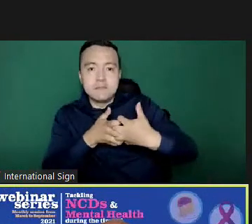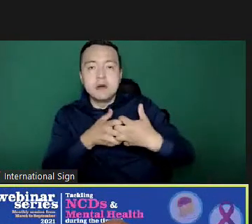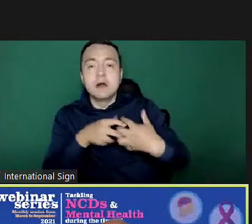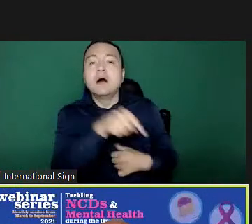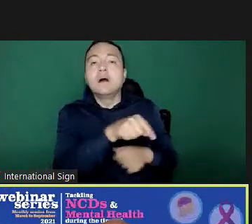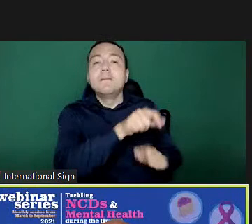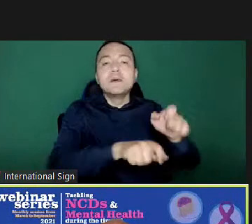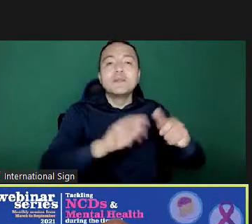Let's go on to the next slide.